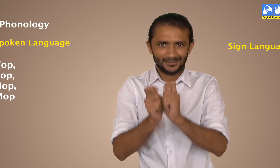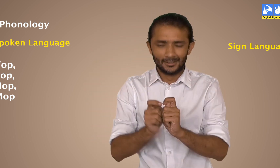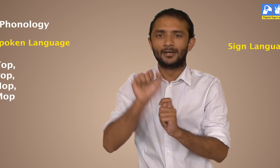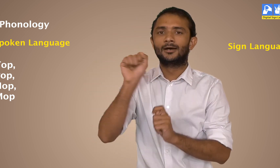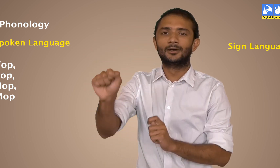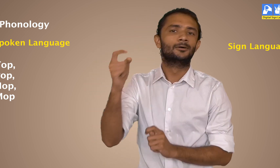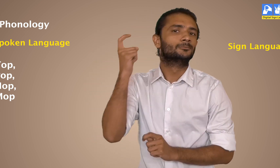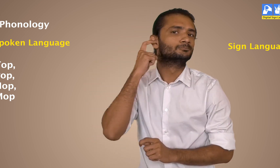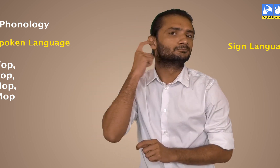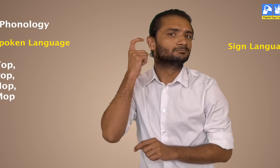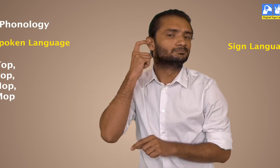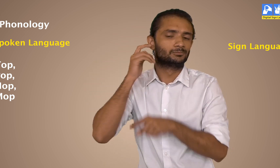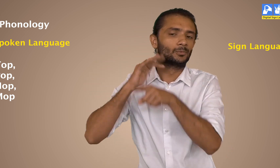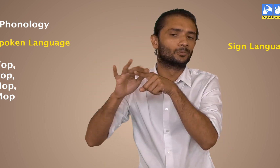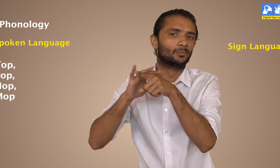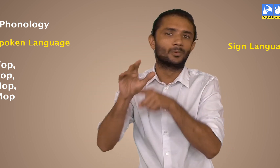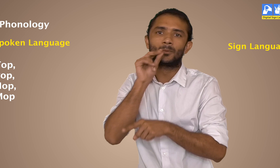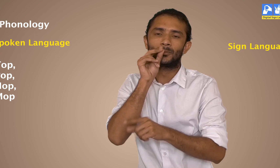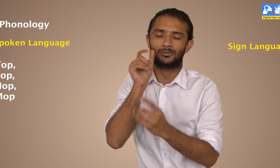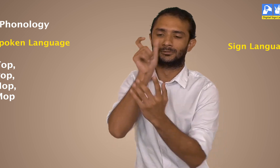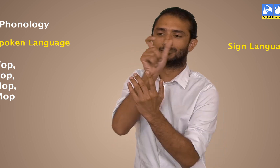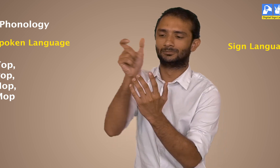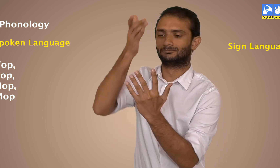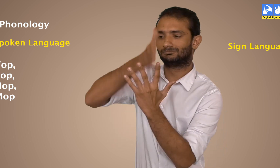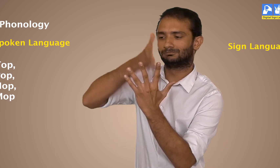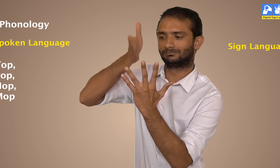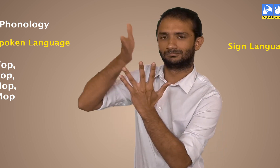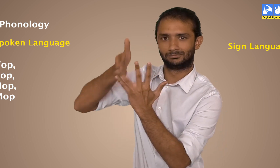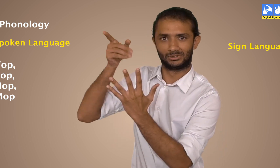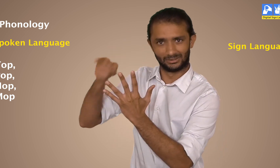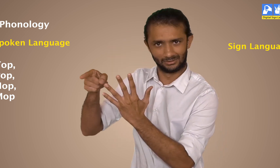but has the capacity to distinguish meaning of each word.